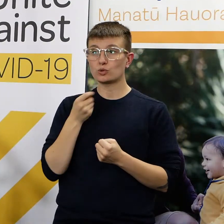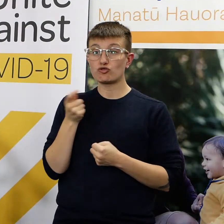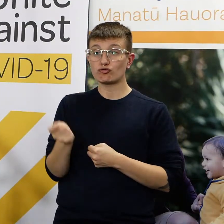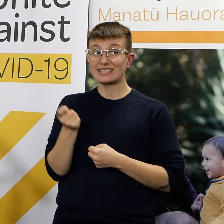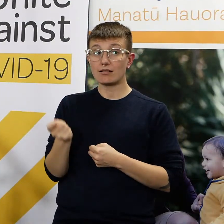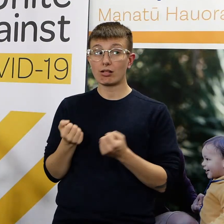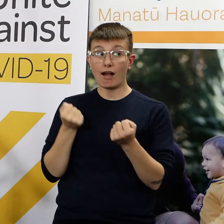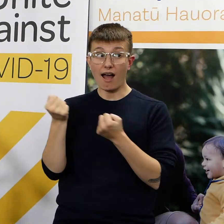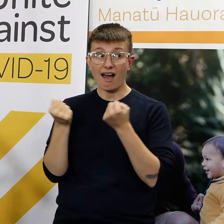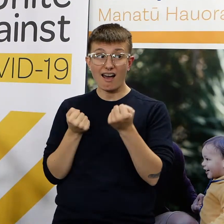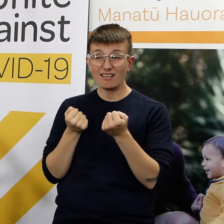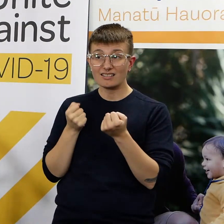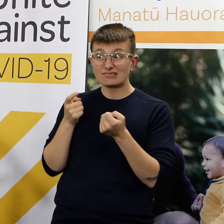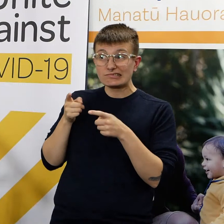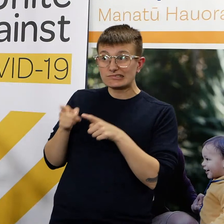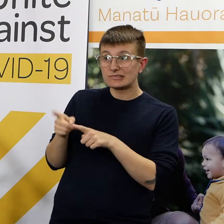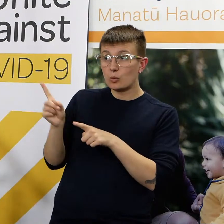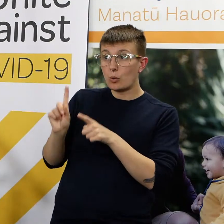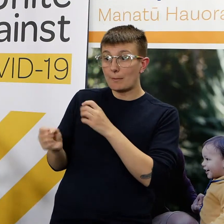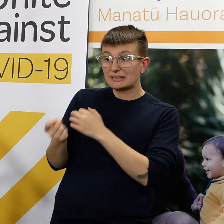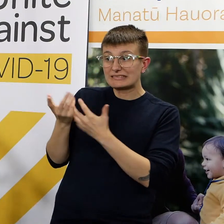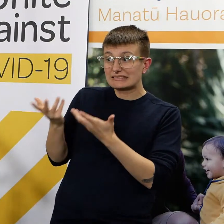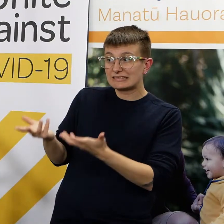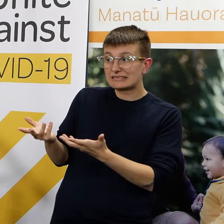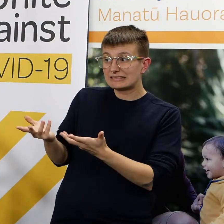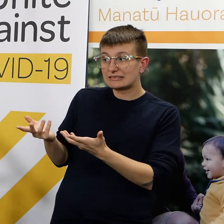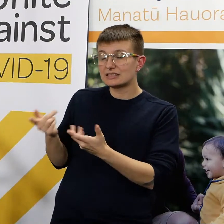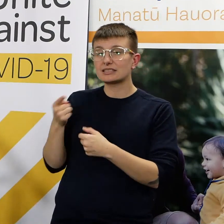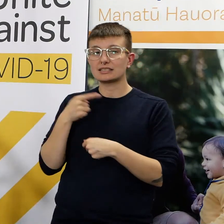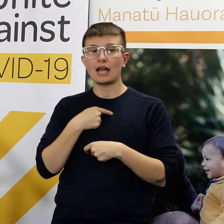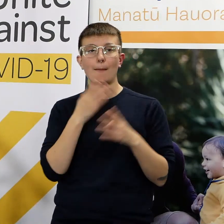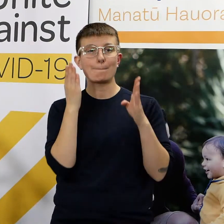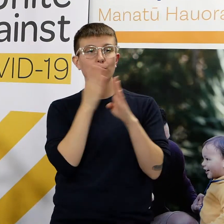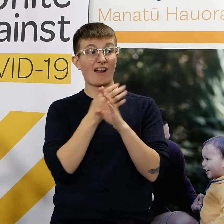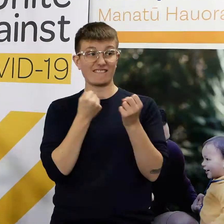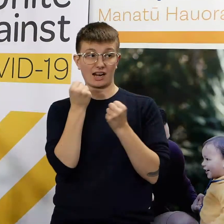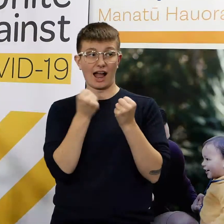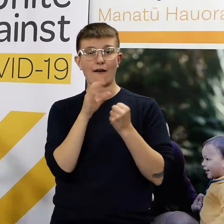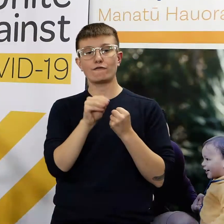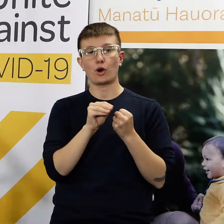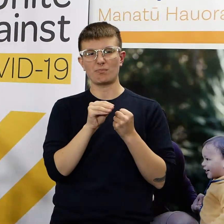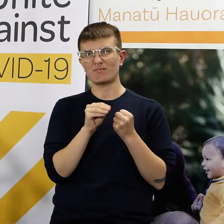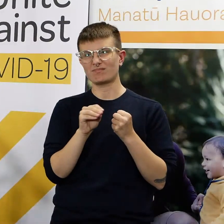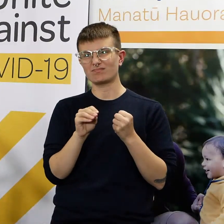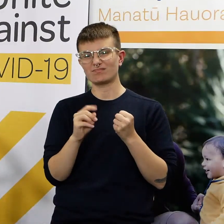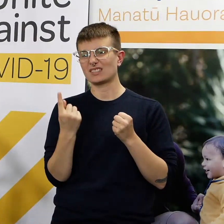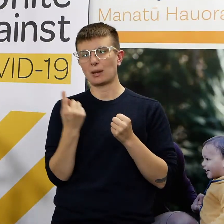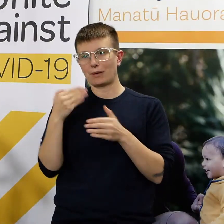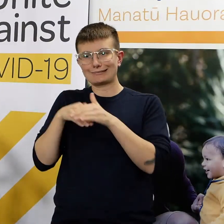The information I have it was a private vehicle that was dropped to them by a relative in Oakland. So I don't have a concern about they're into it.